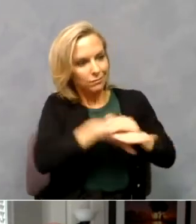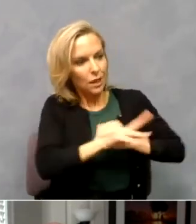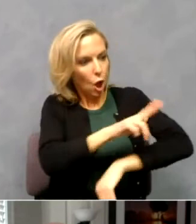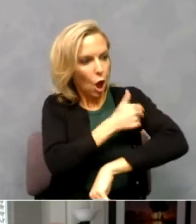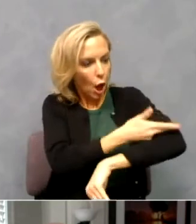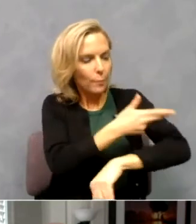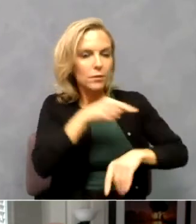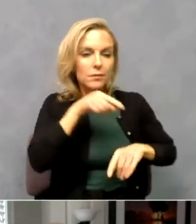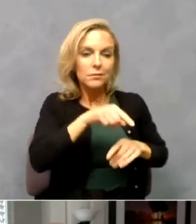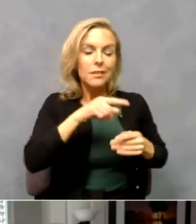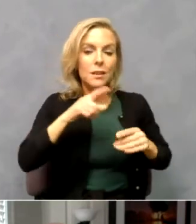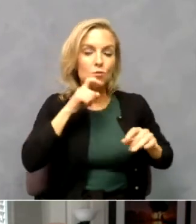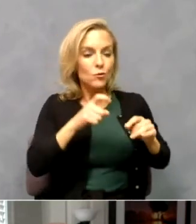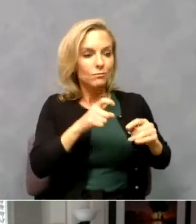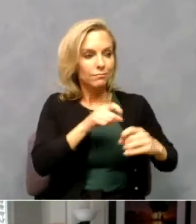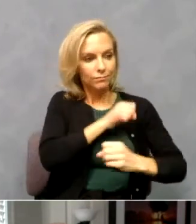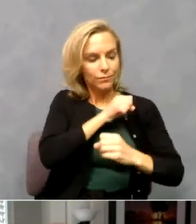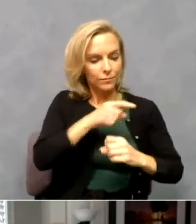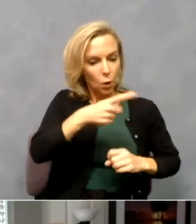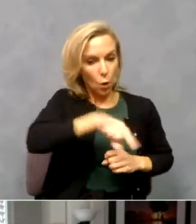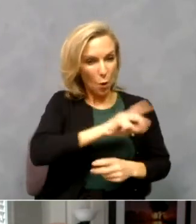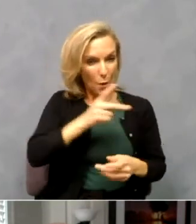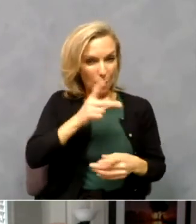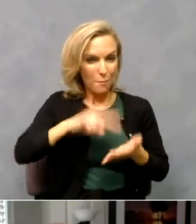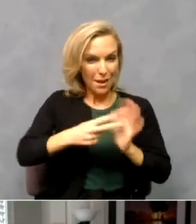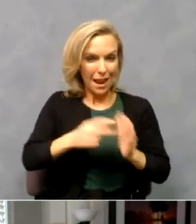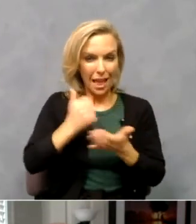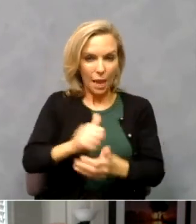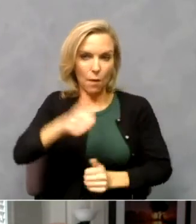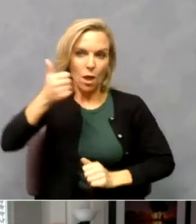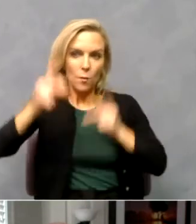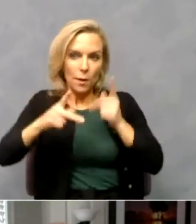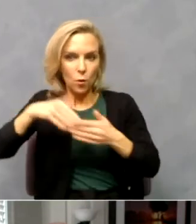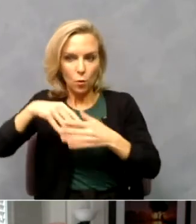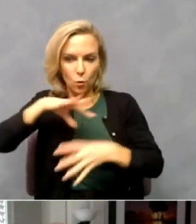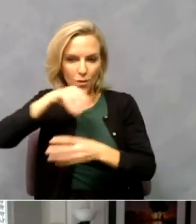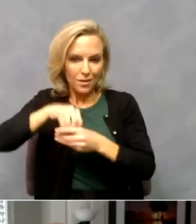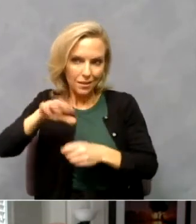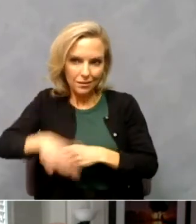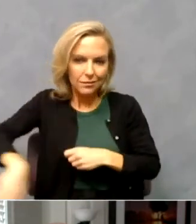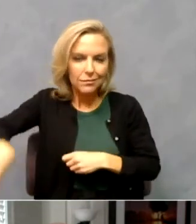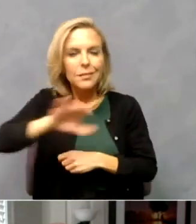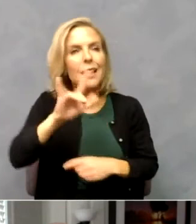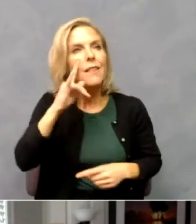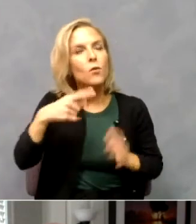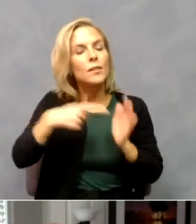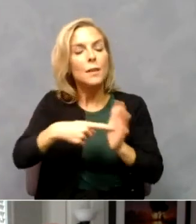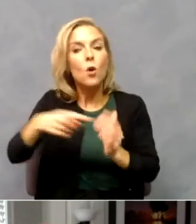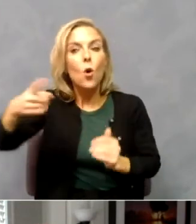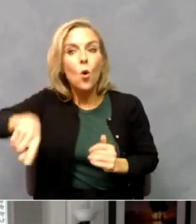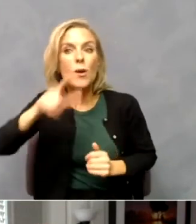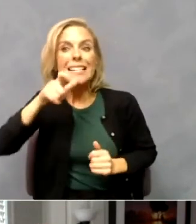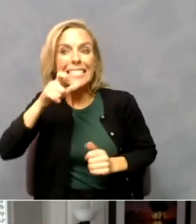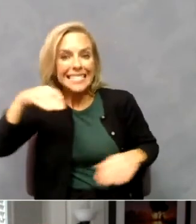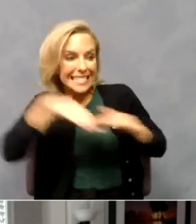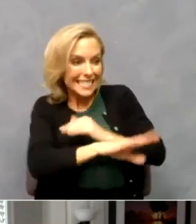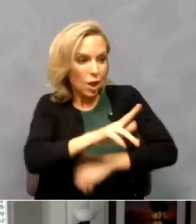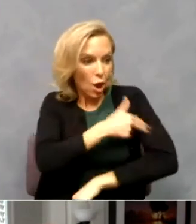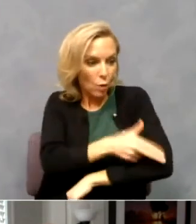of us in society people who have other problems that are not covert related, such as heart attacks and strokes and appendicitis and a bad gall bladder.